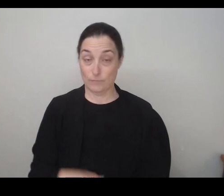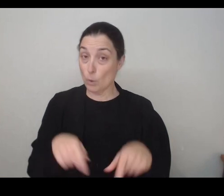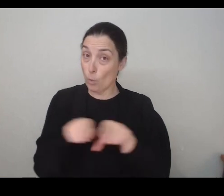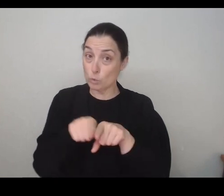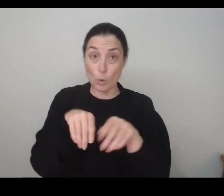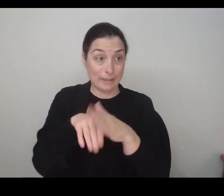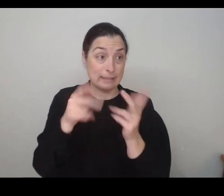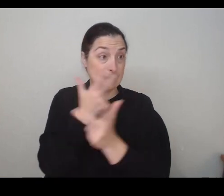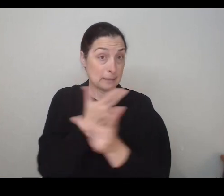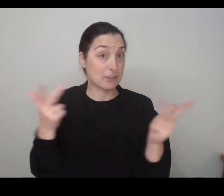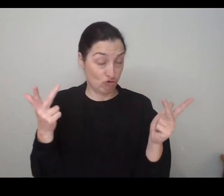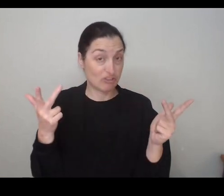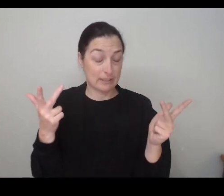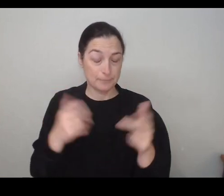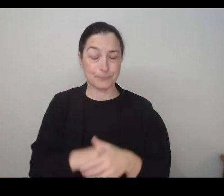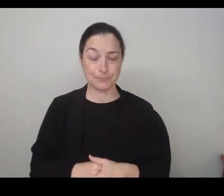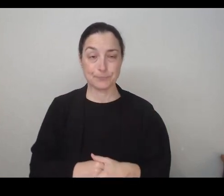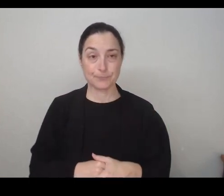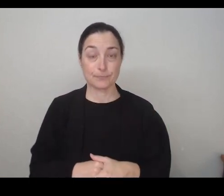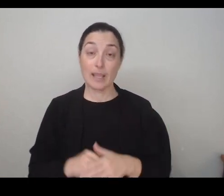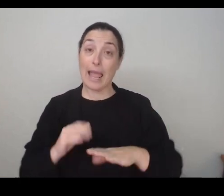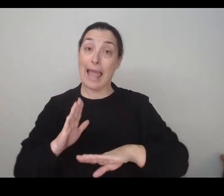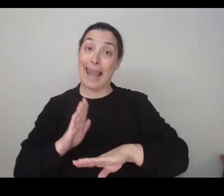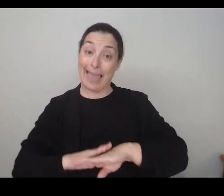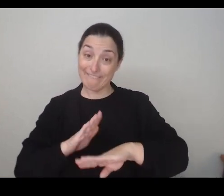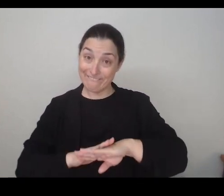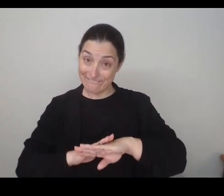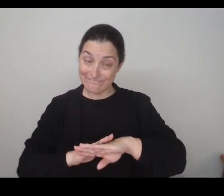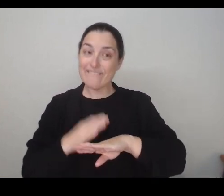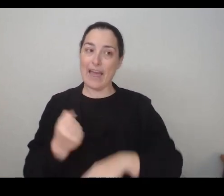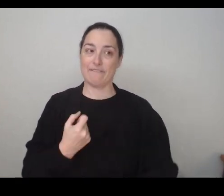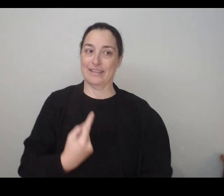On the left you have the self-portrait with a yellow Christ,